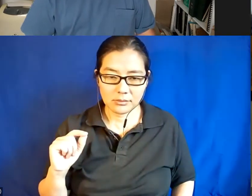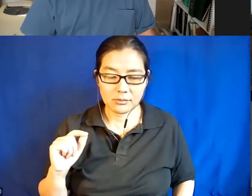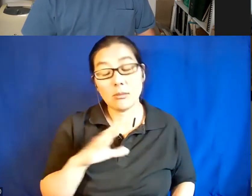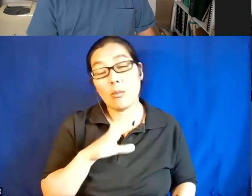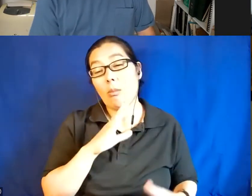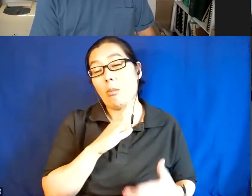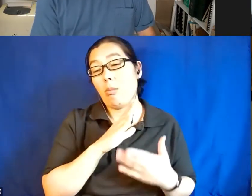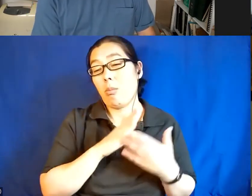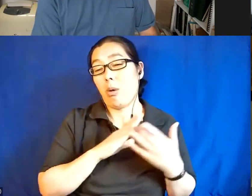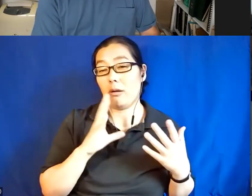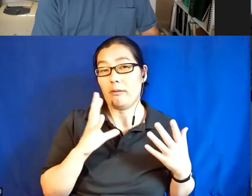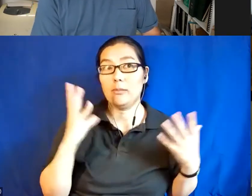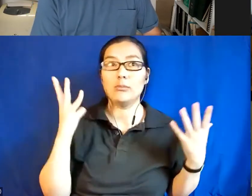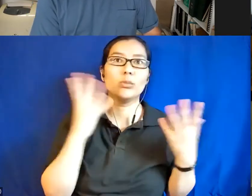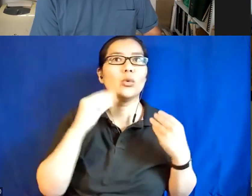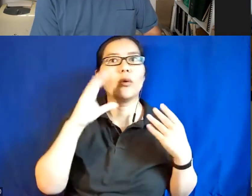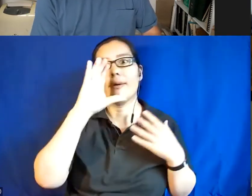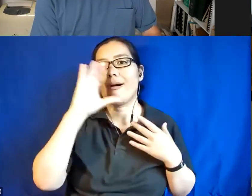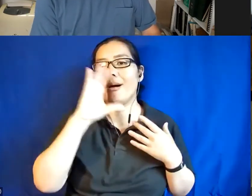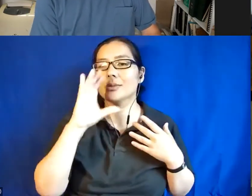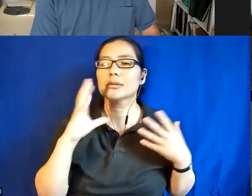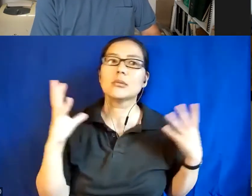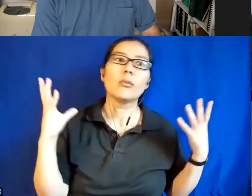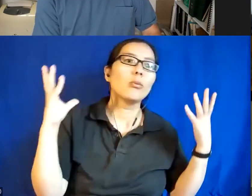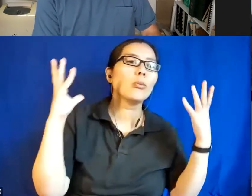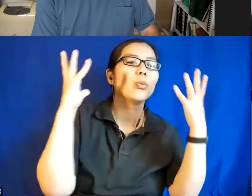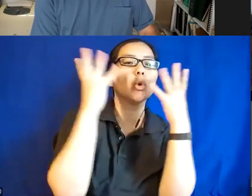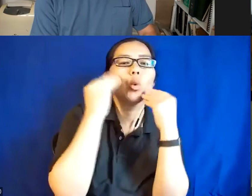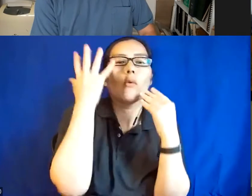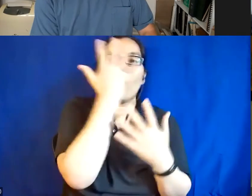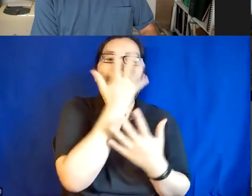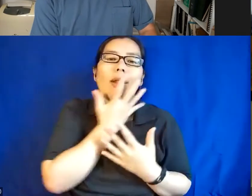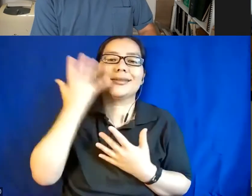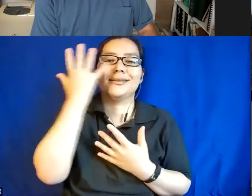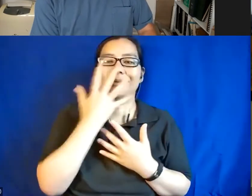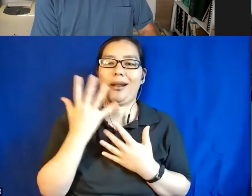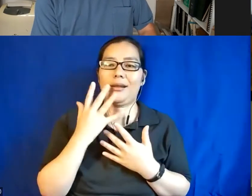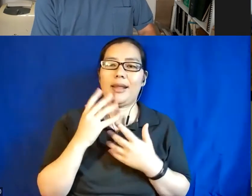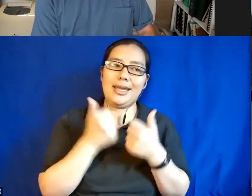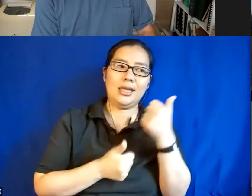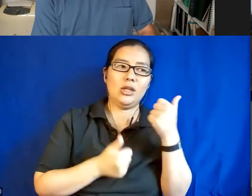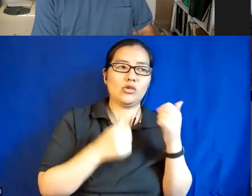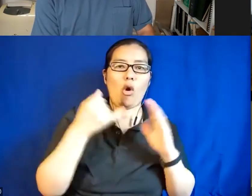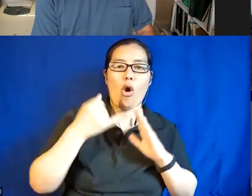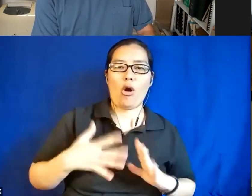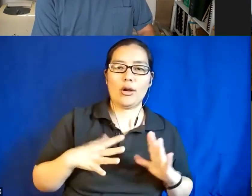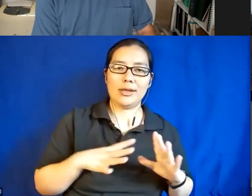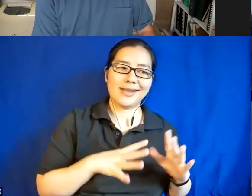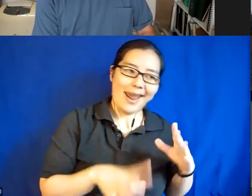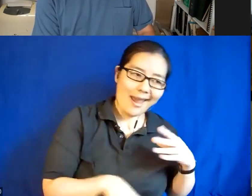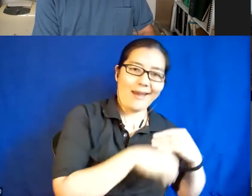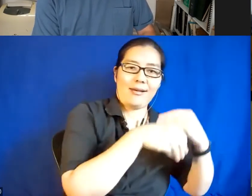aesthetic that each artist brings to the page. And sort of the ability to